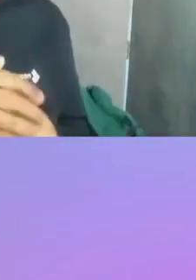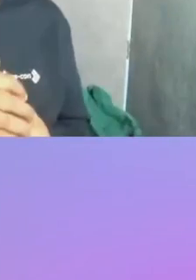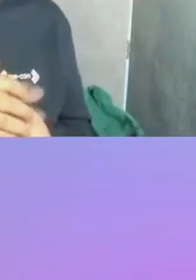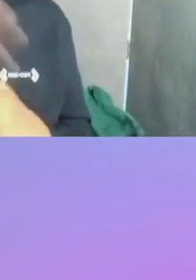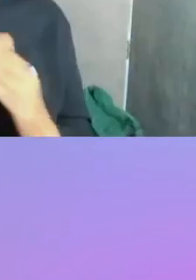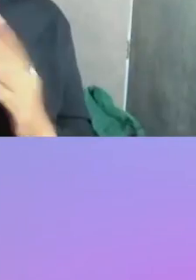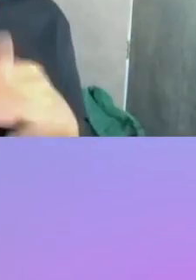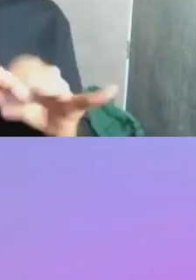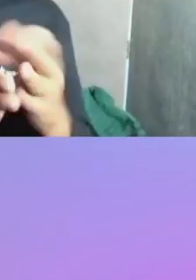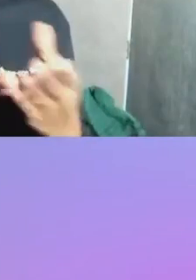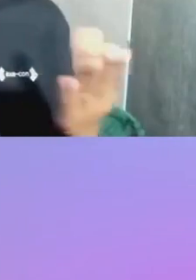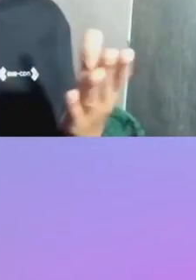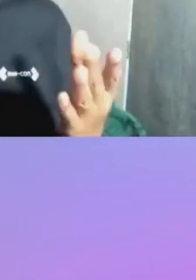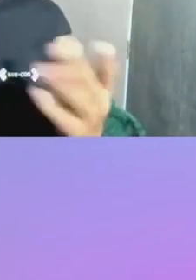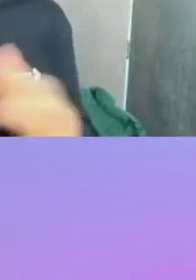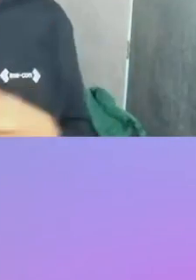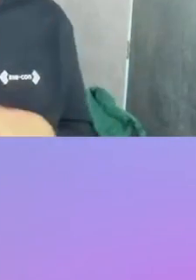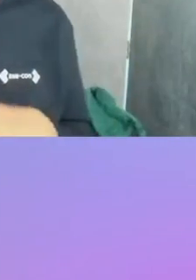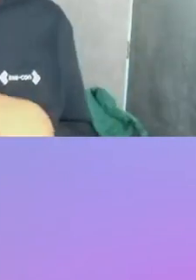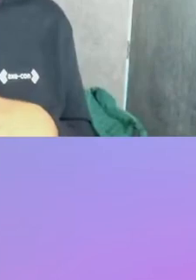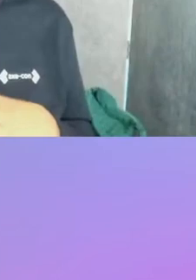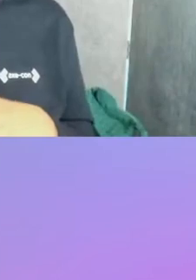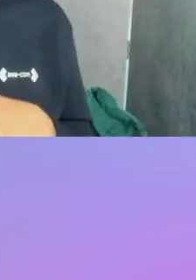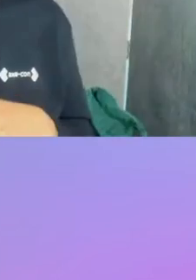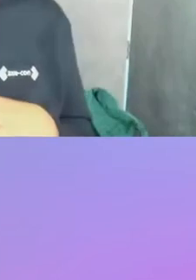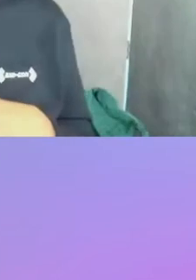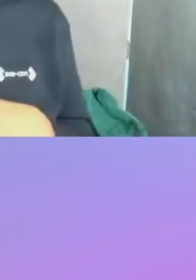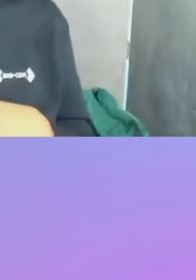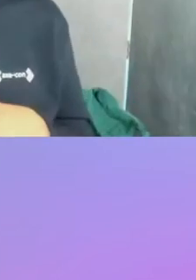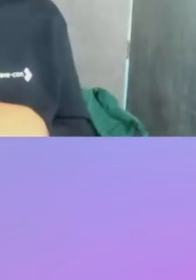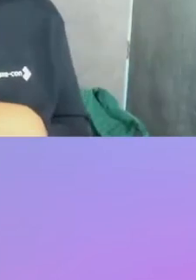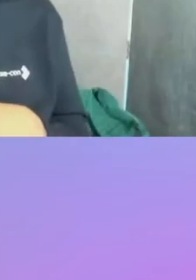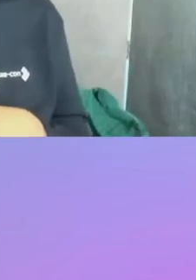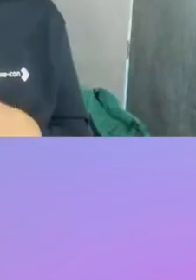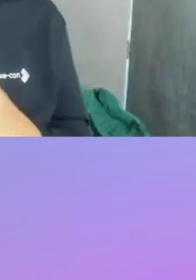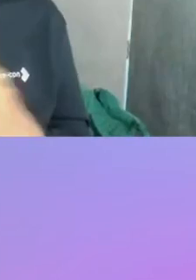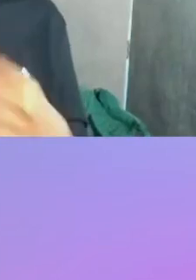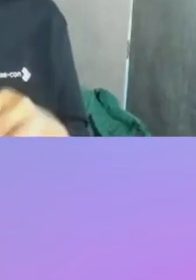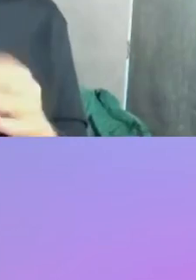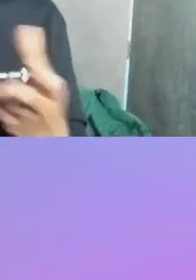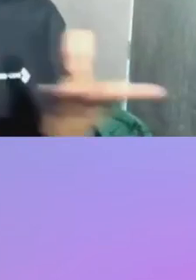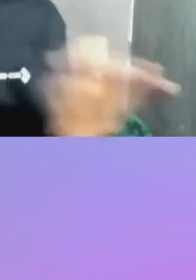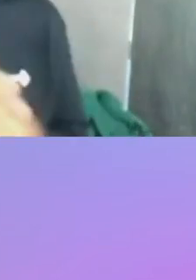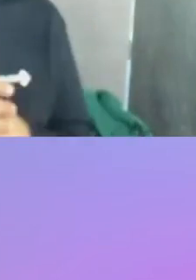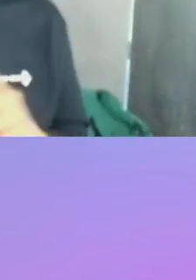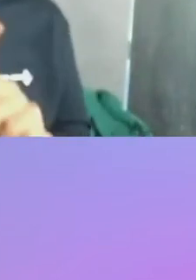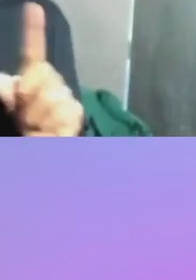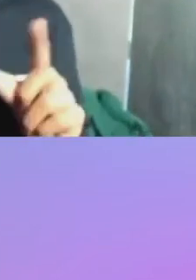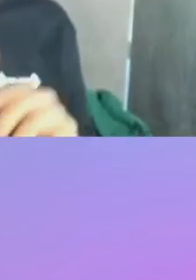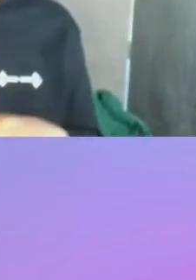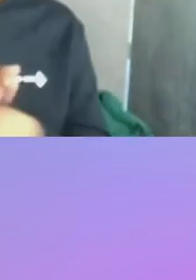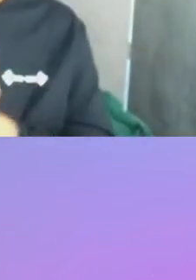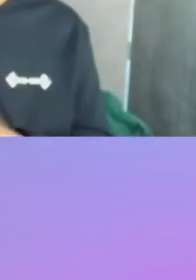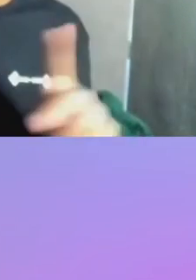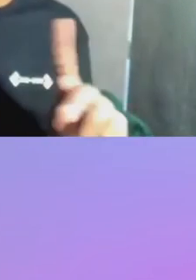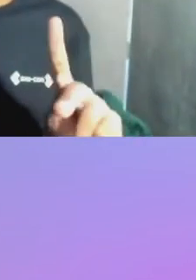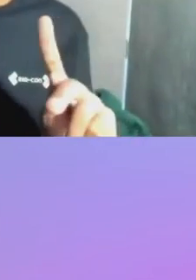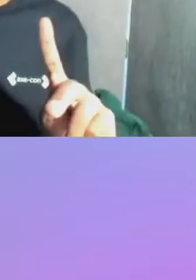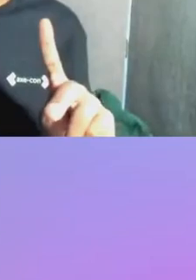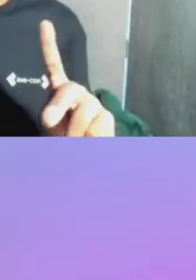him back seven get to that as well and somebody else commenting that the panic people feeling right now is a